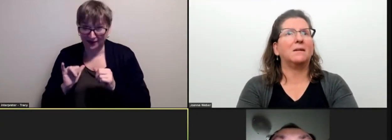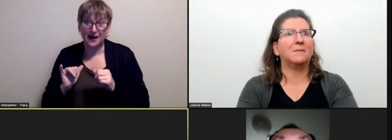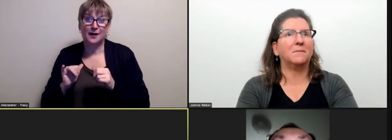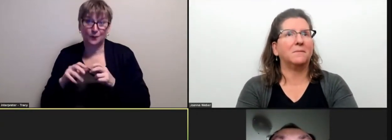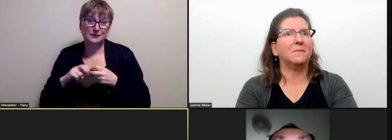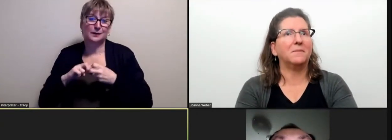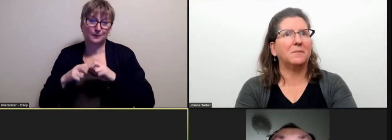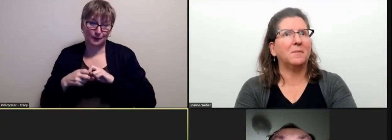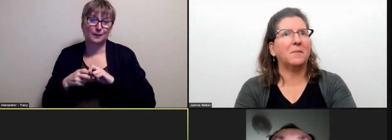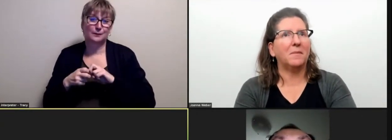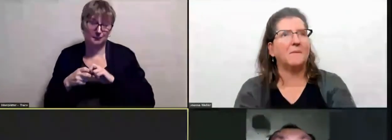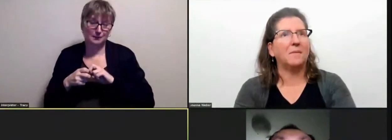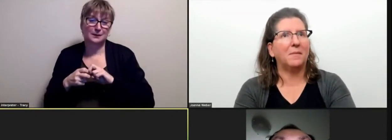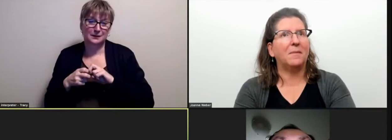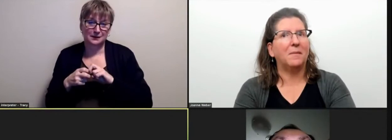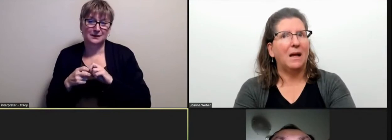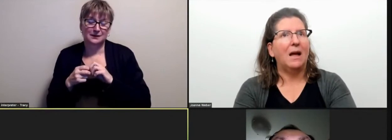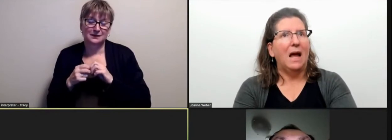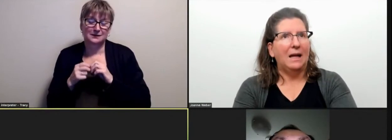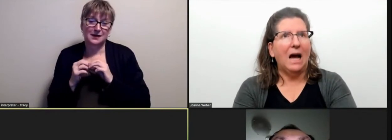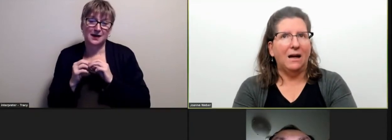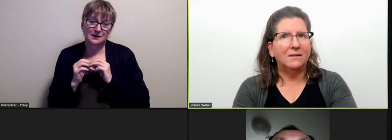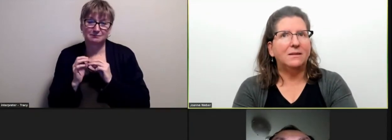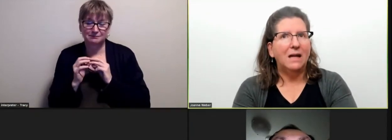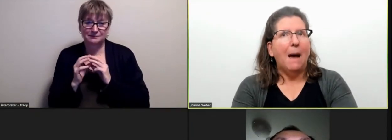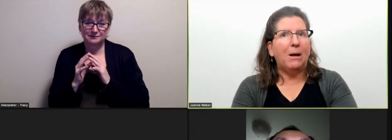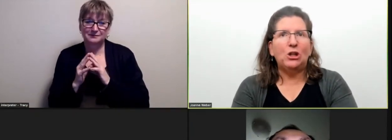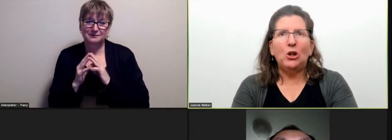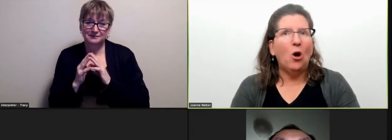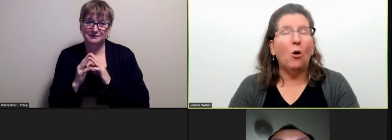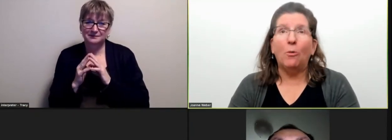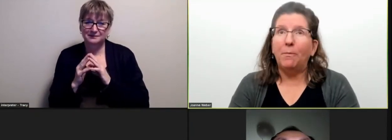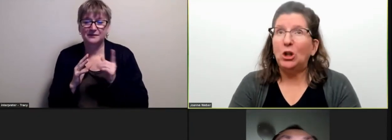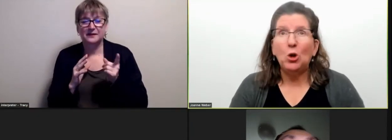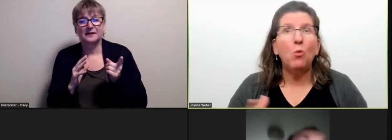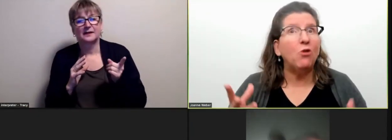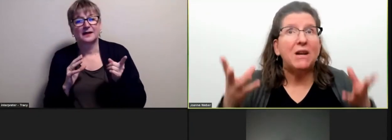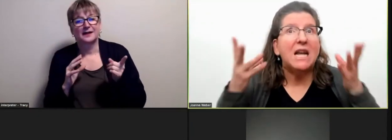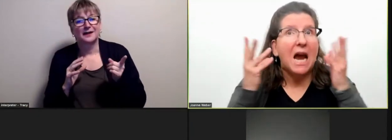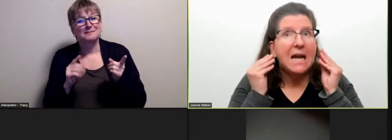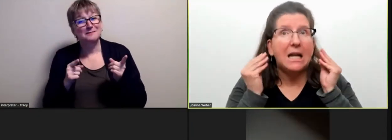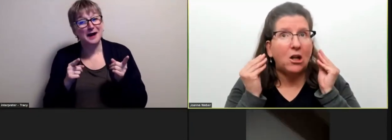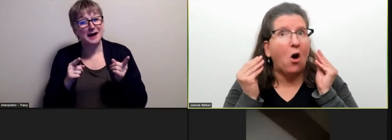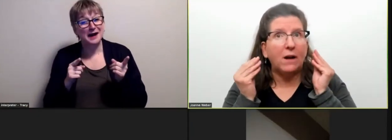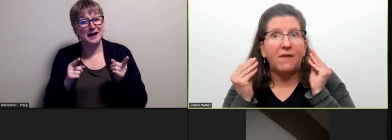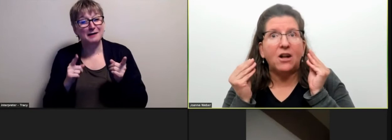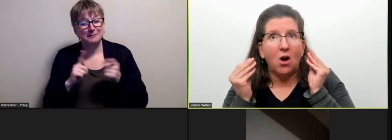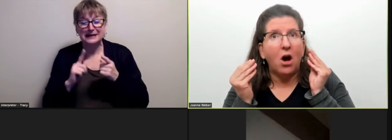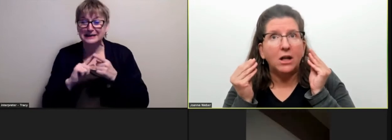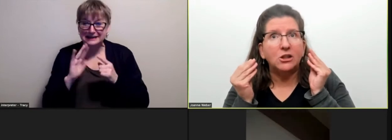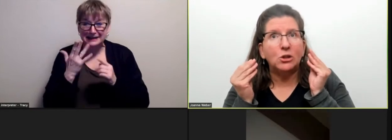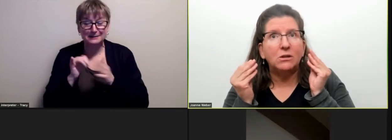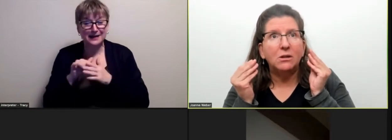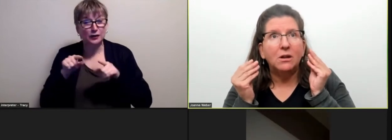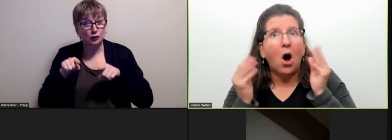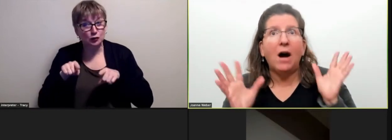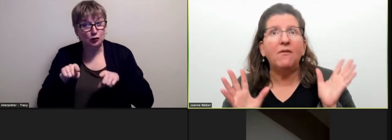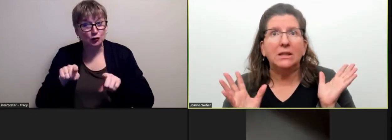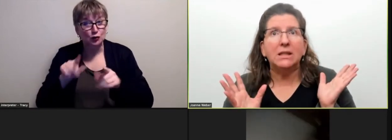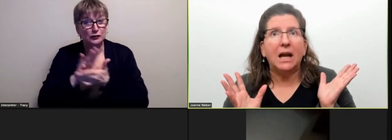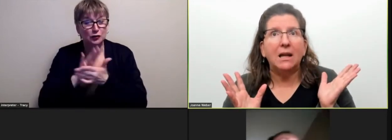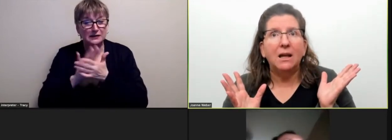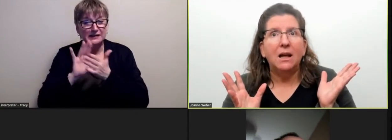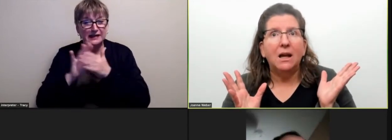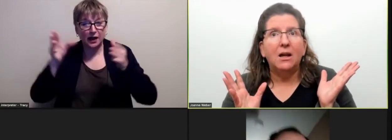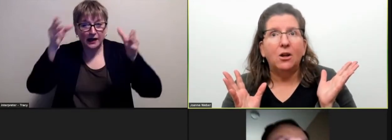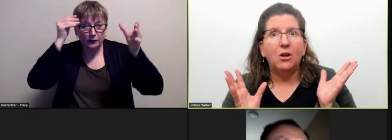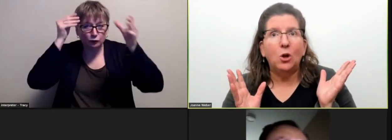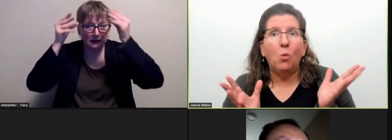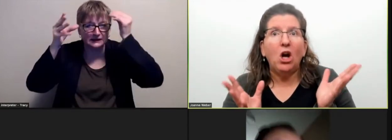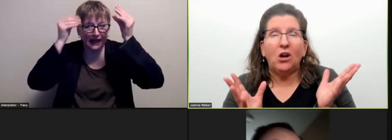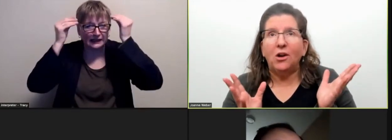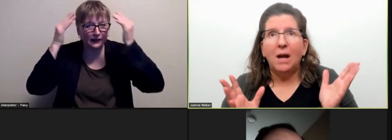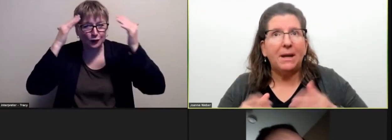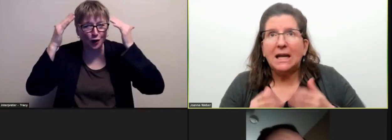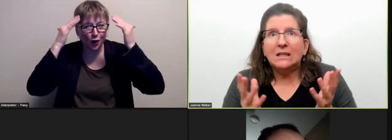so yeah but you know but you were retaining all of that knowledge obviously you were because